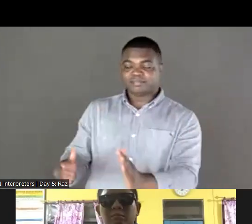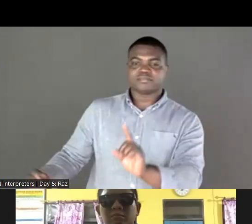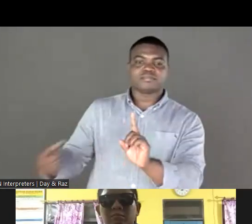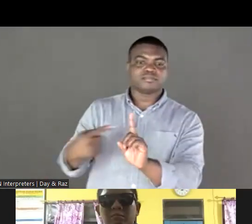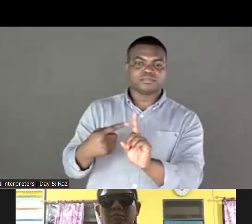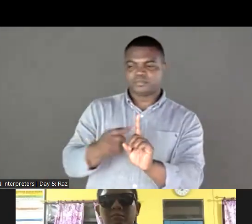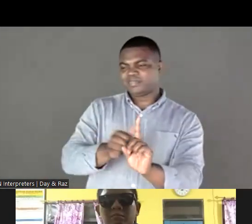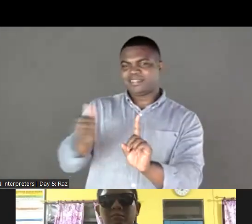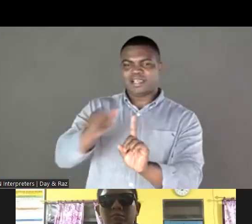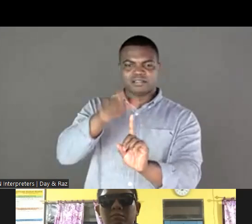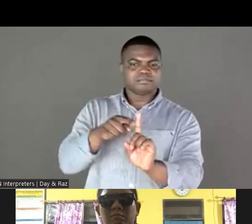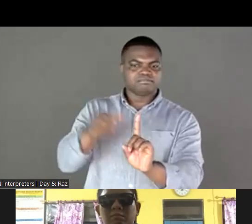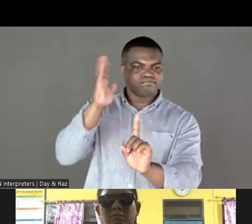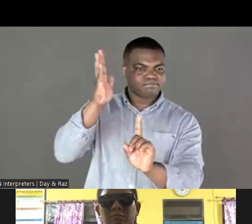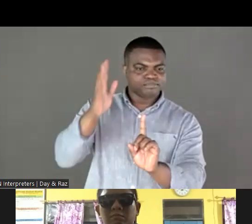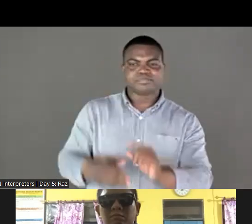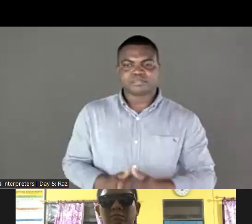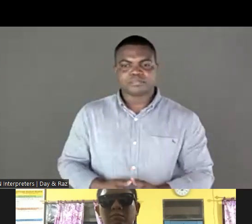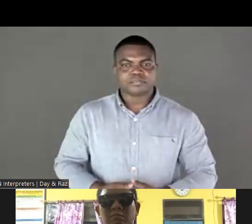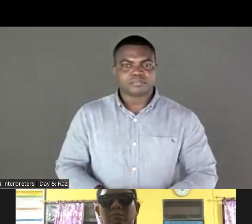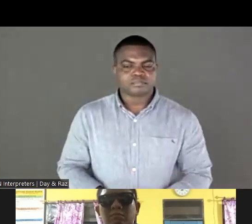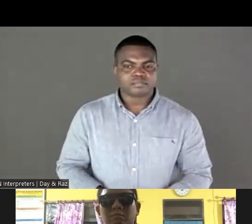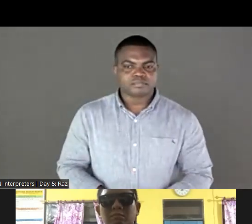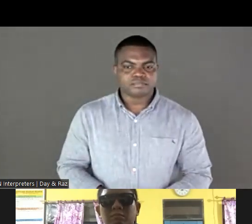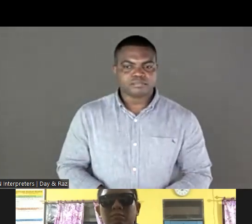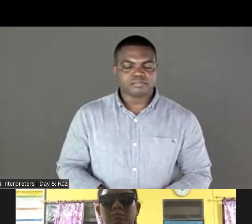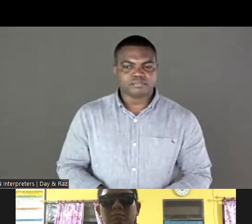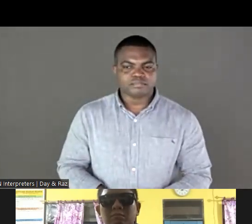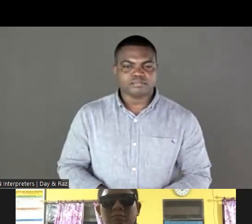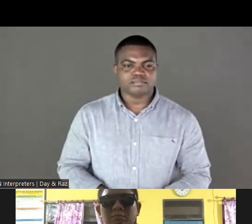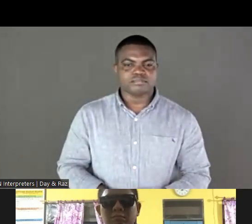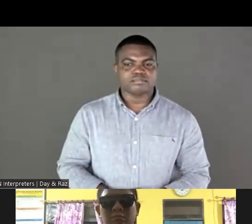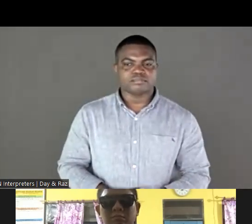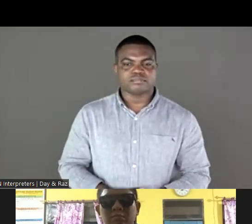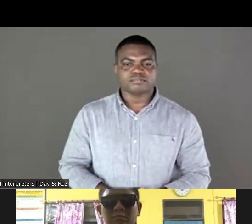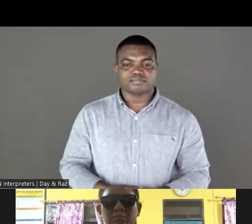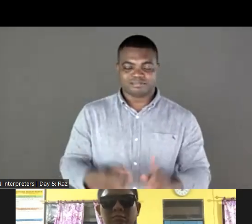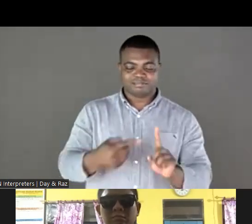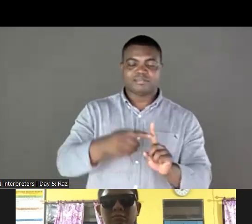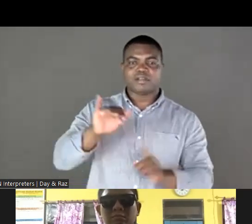speaking about the role of funding promoting participation and collaboration with OPDs